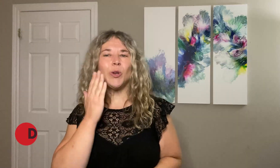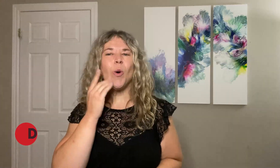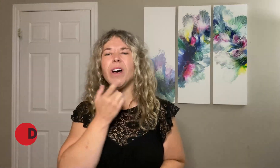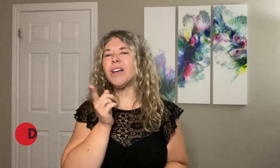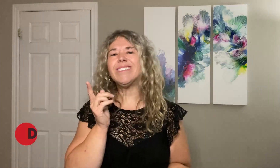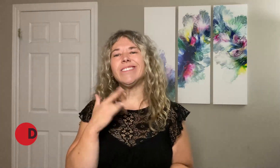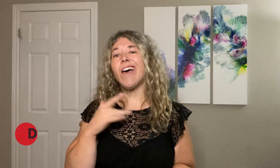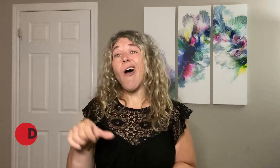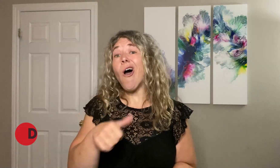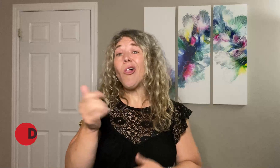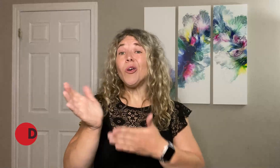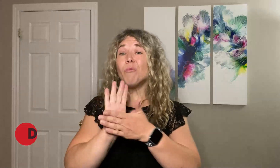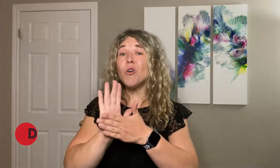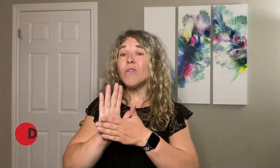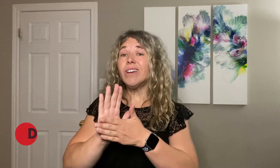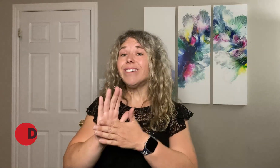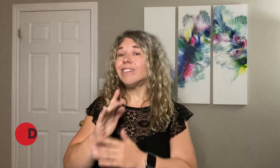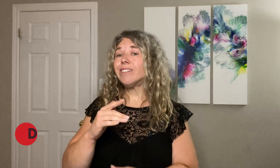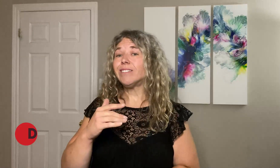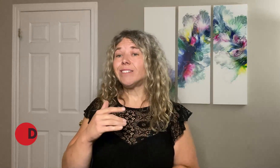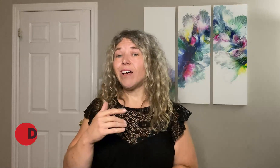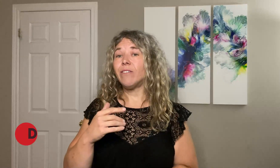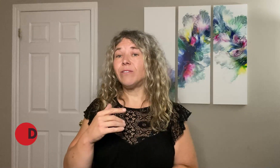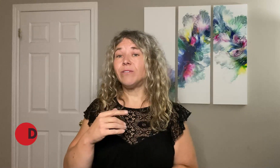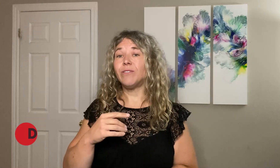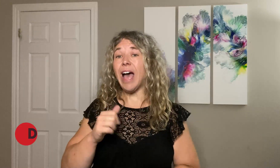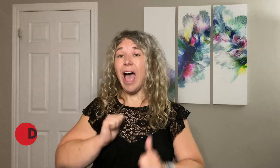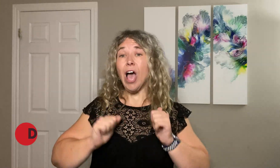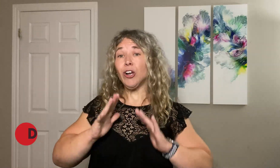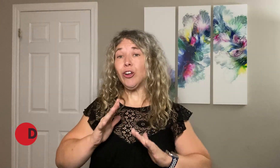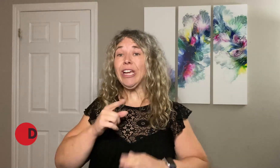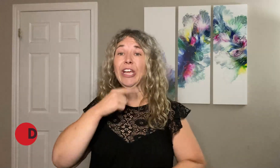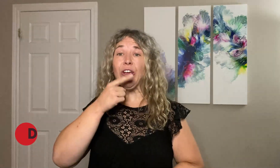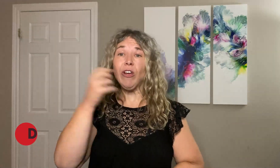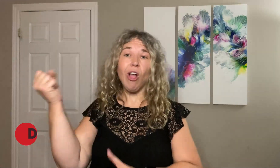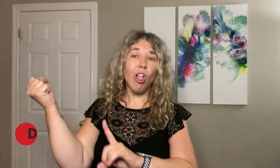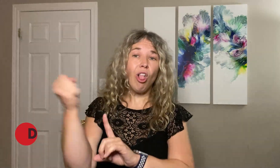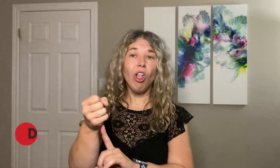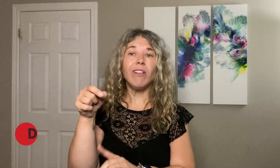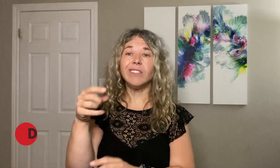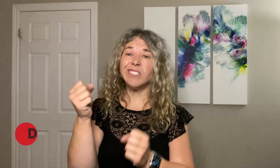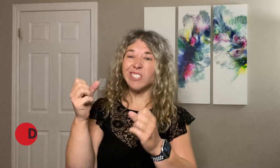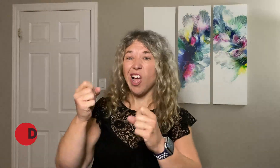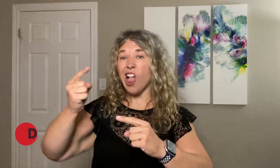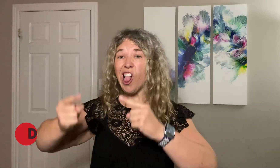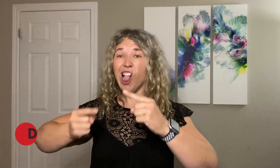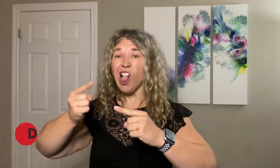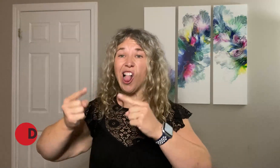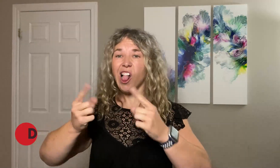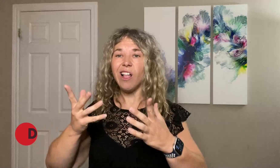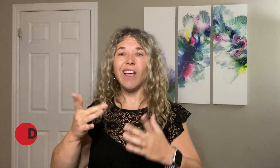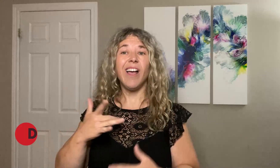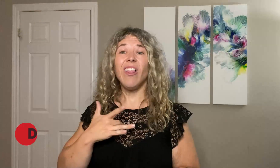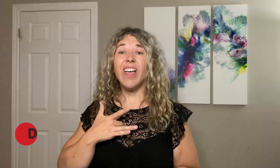hearing actors sign, the camera angles are not always right, the signing would